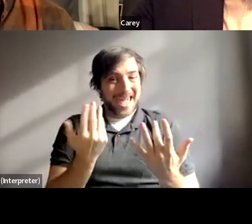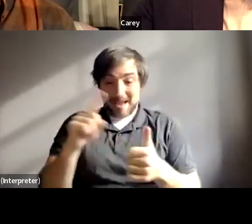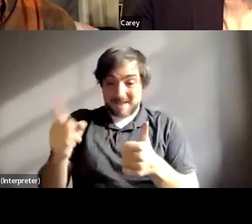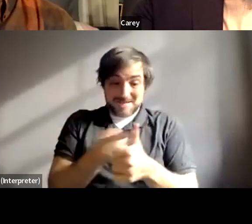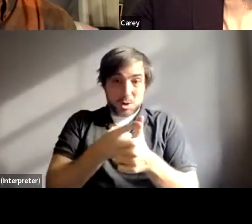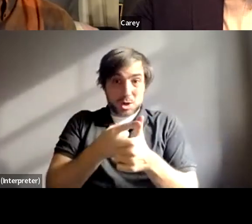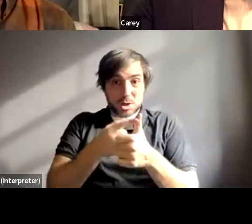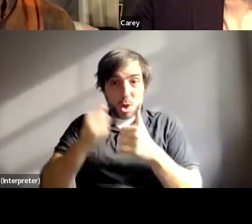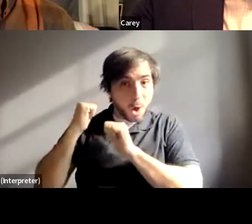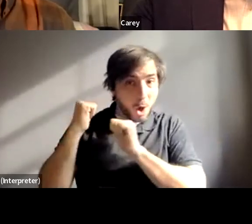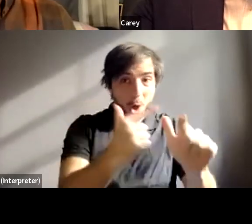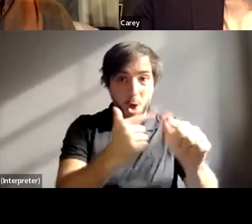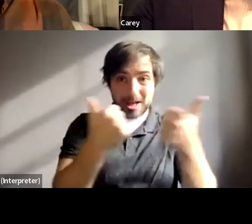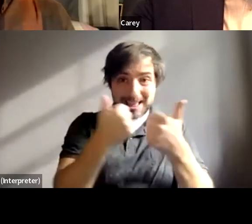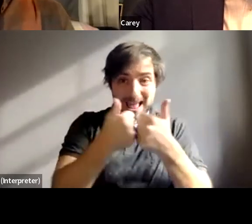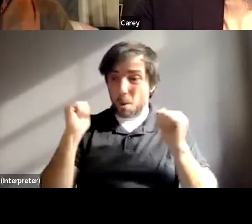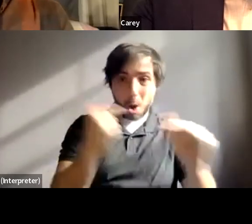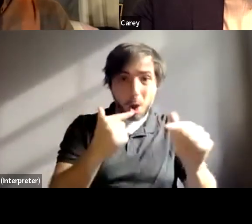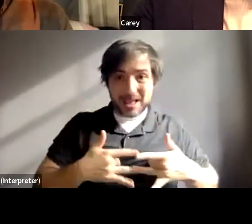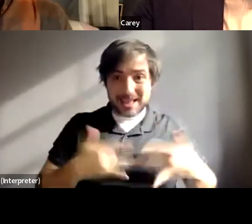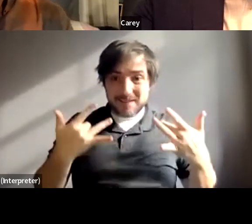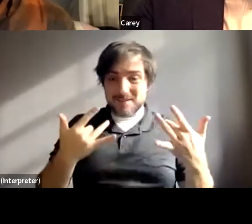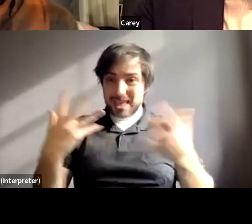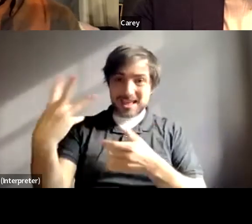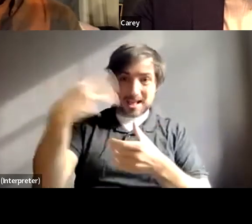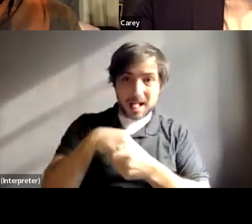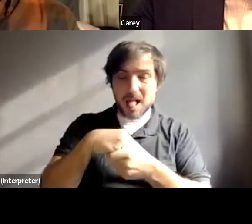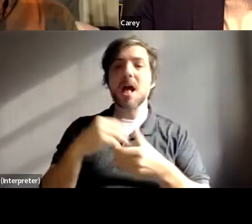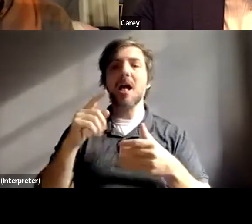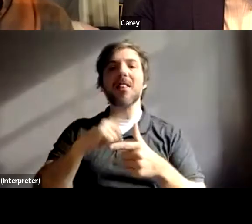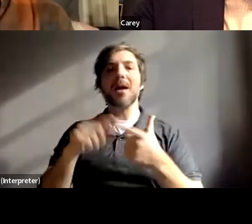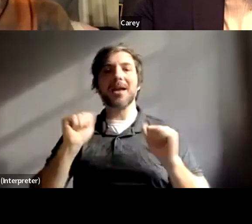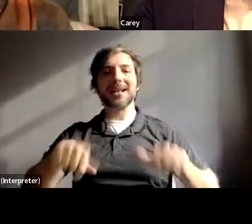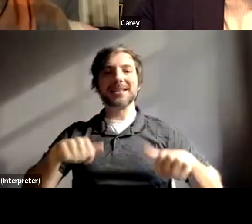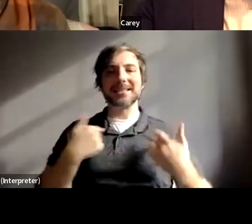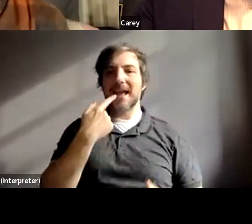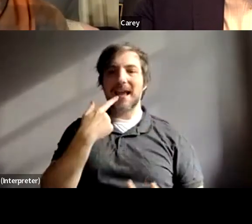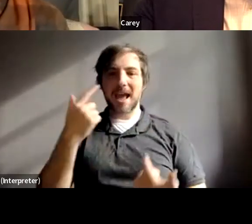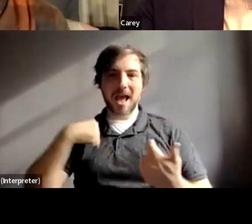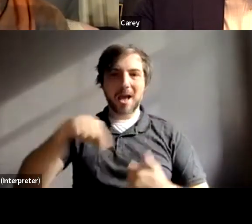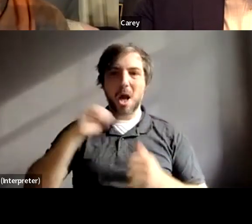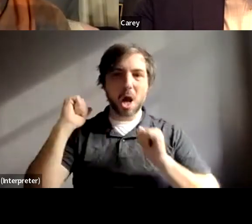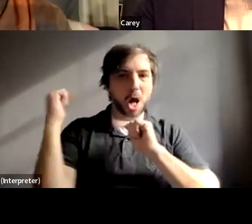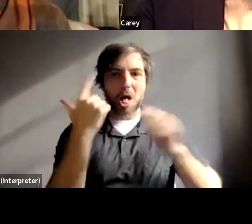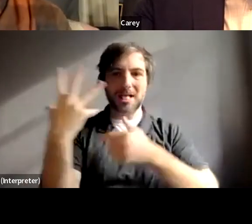y inclusive. That's me knocking my own organization a bit because we have a way